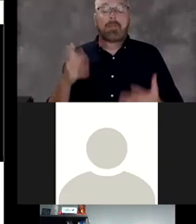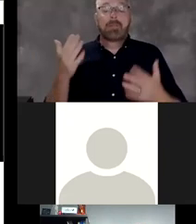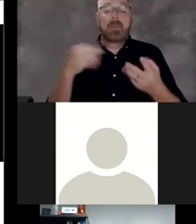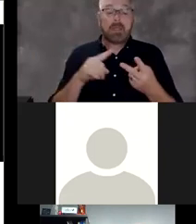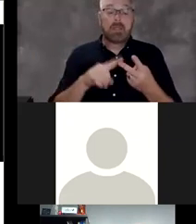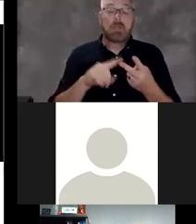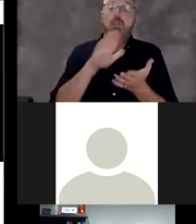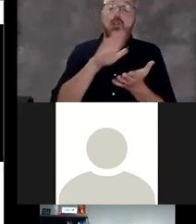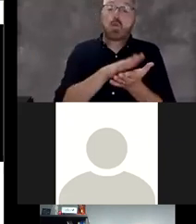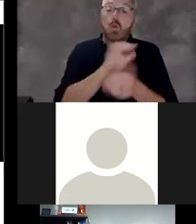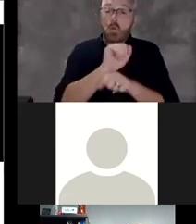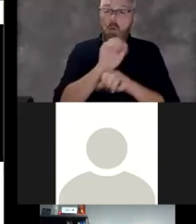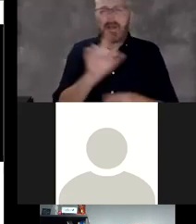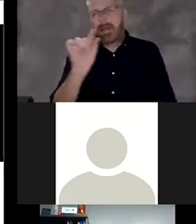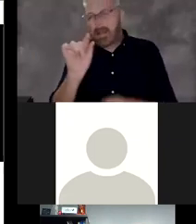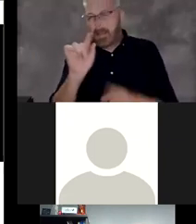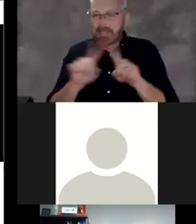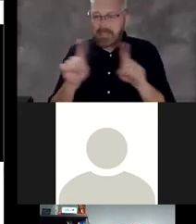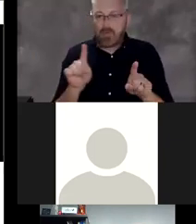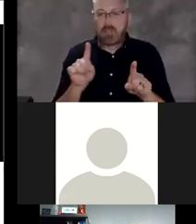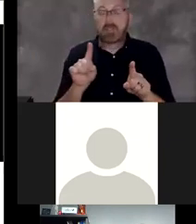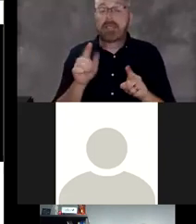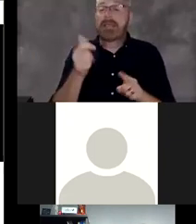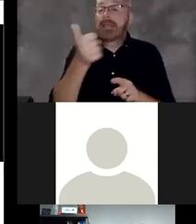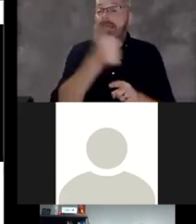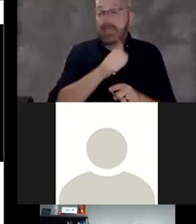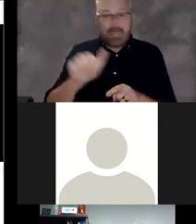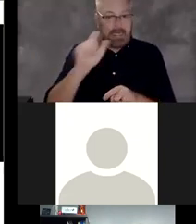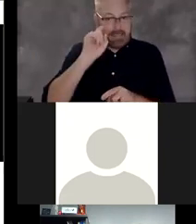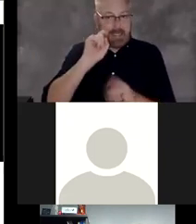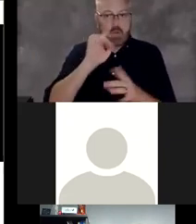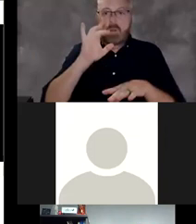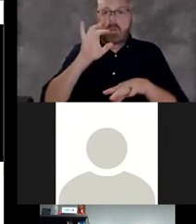DIFFERENT. SO ANY SEXUAL CONTACT BETWEEN A